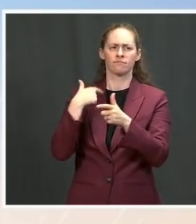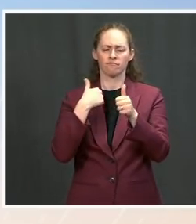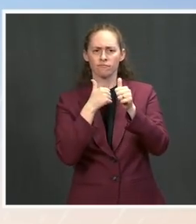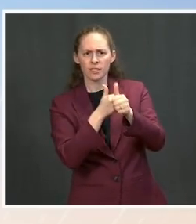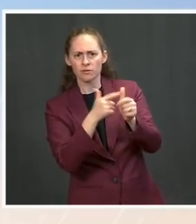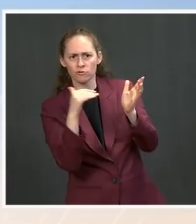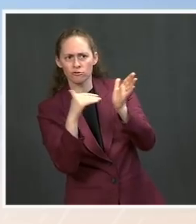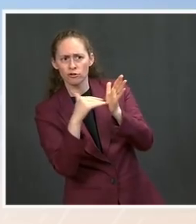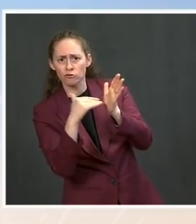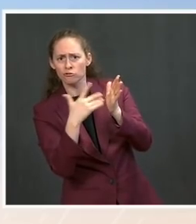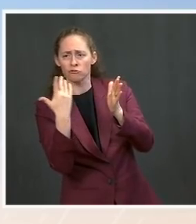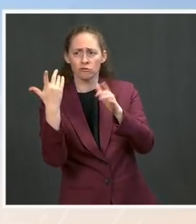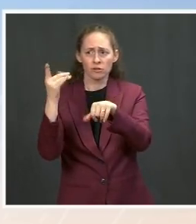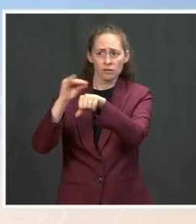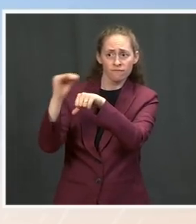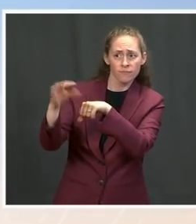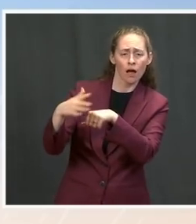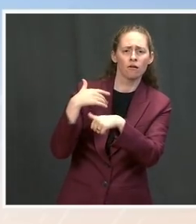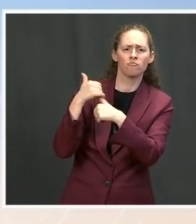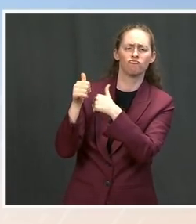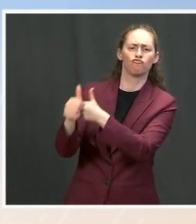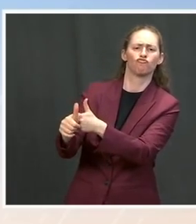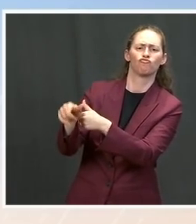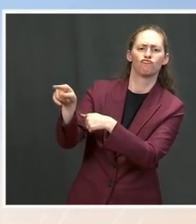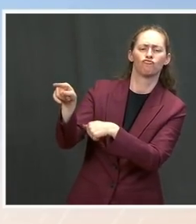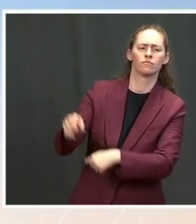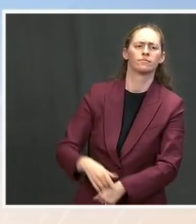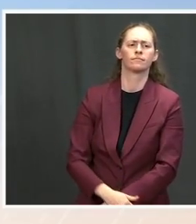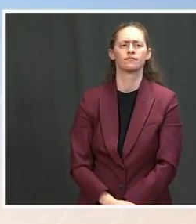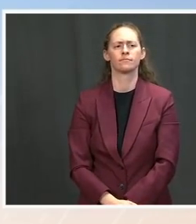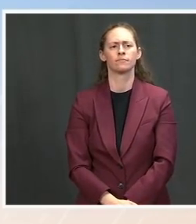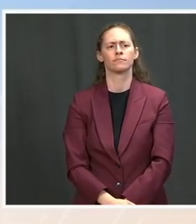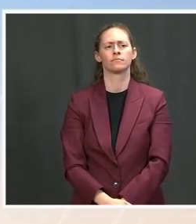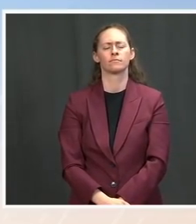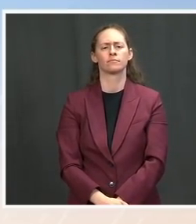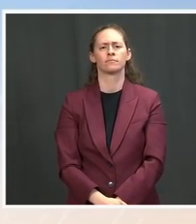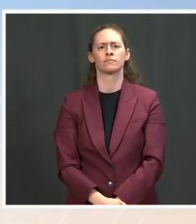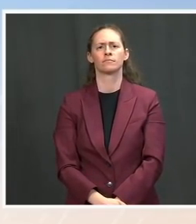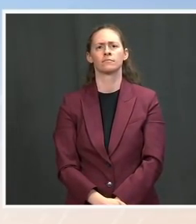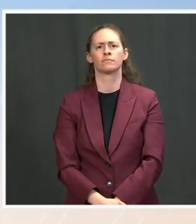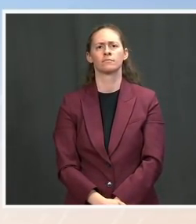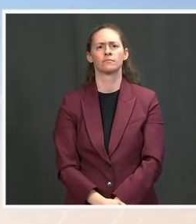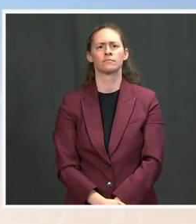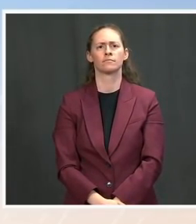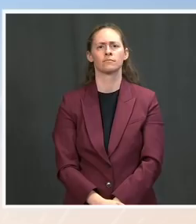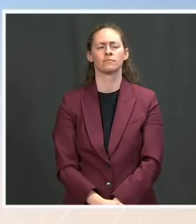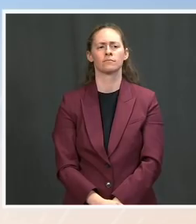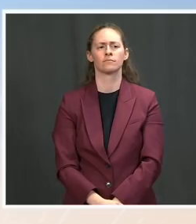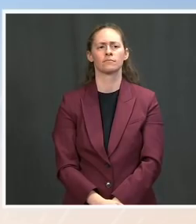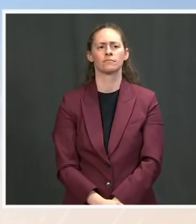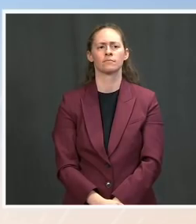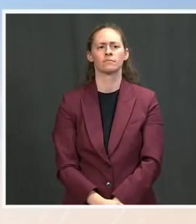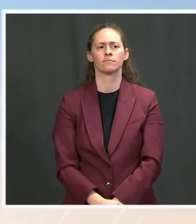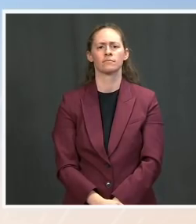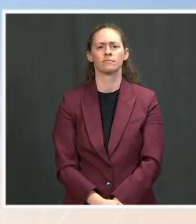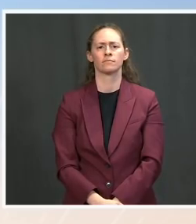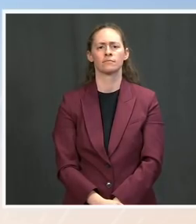The Press: What are you on social media? I know the President is very pro-union, but all the time. Would he at least invite them here to have conversations?